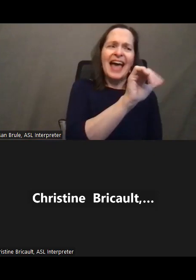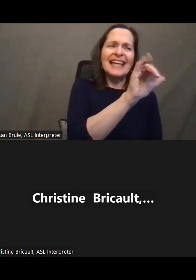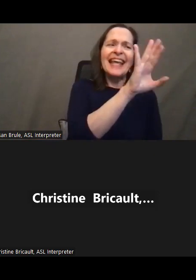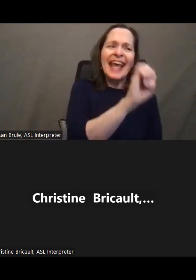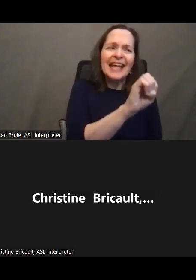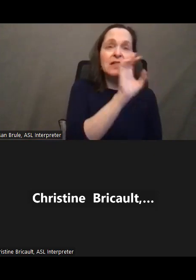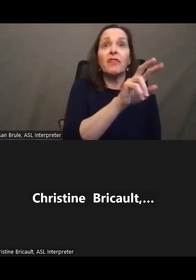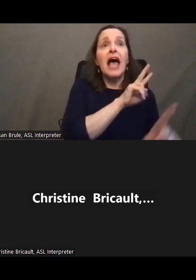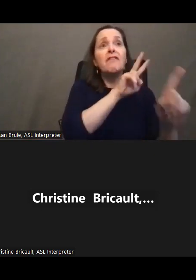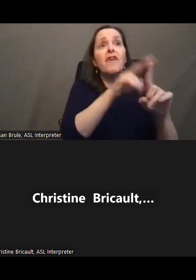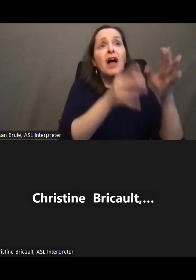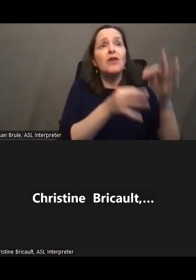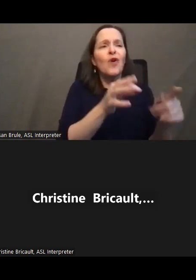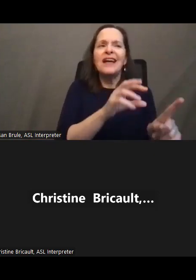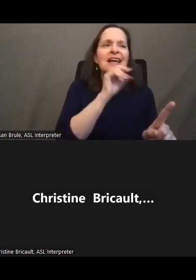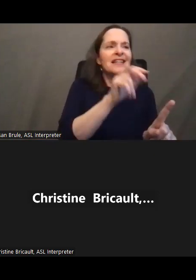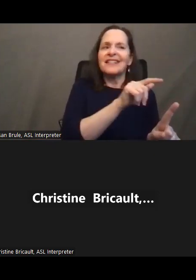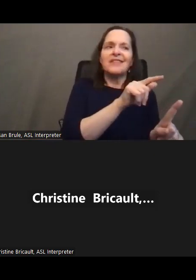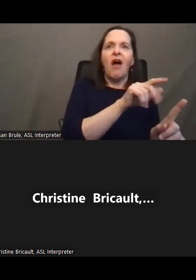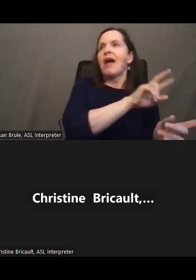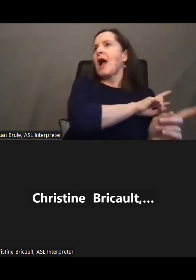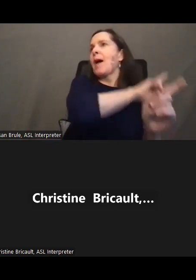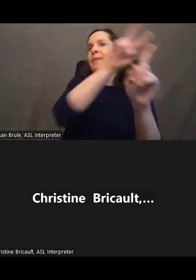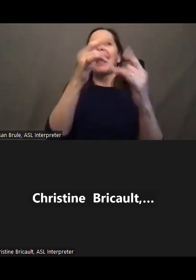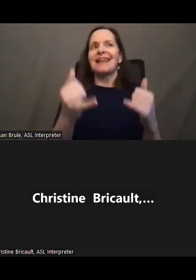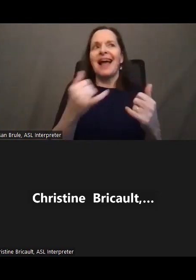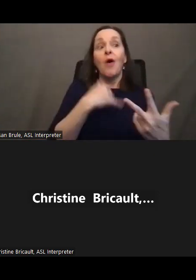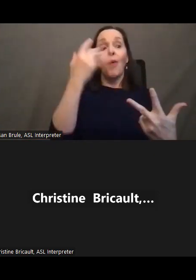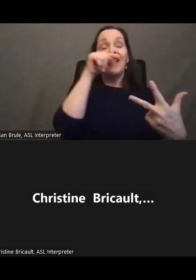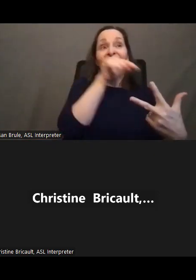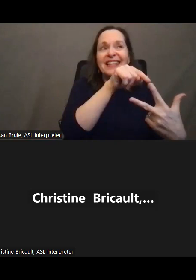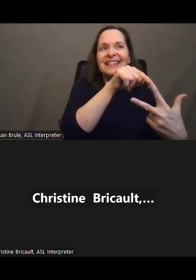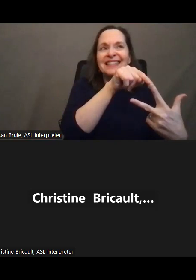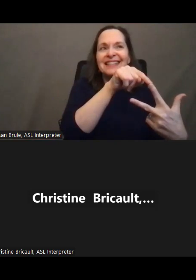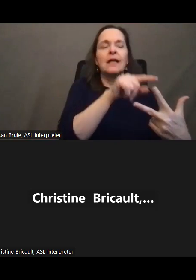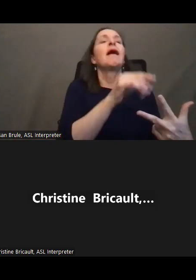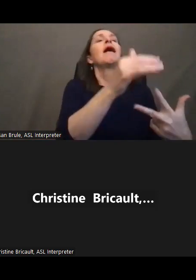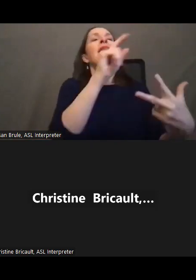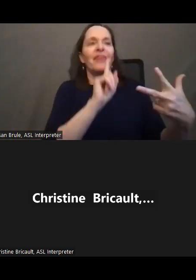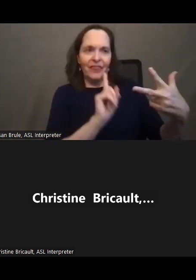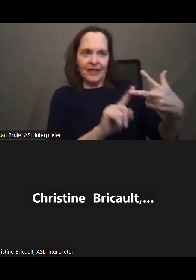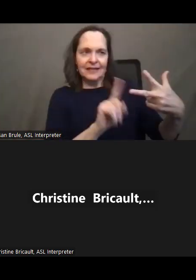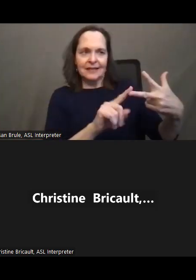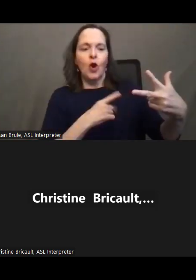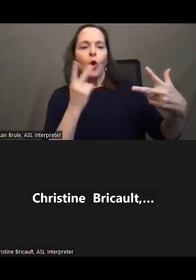know, taking too narrow of the interpretation, either of the definition of disability or the protections afforded by the act. So keep that in mind.